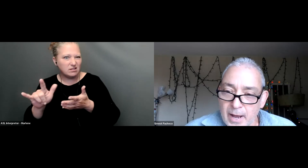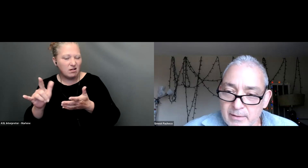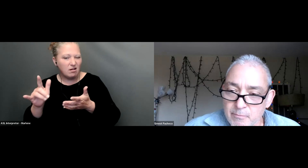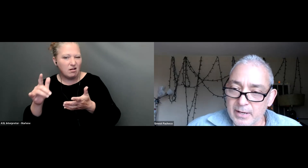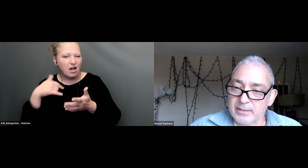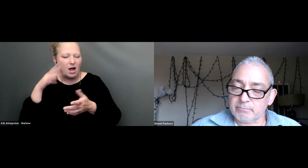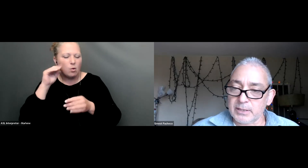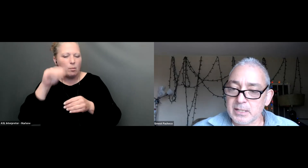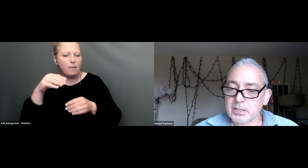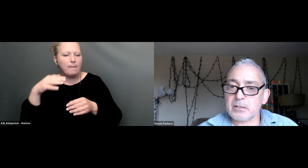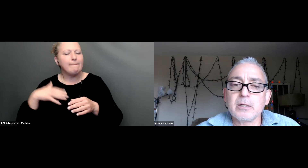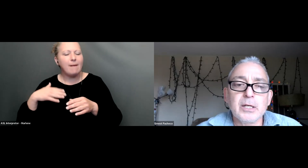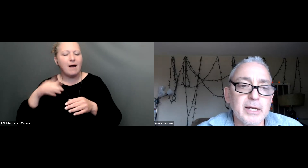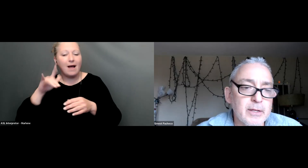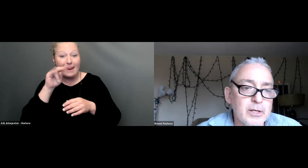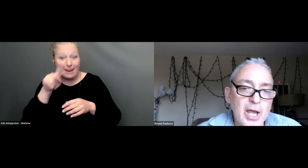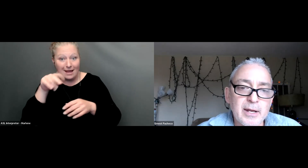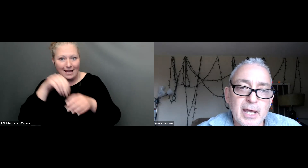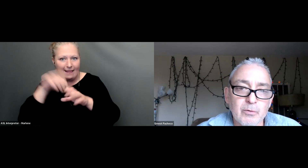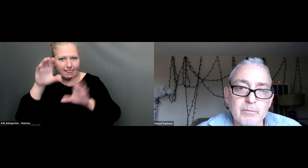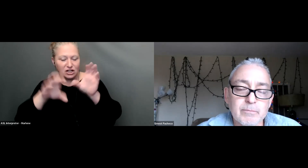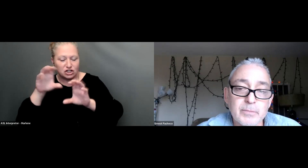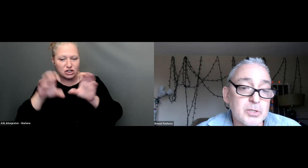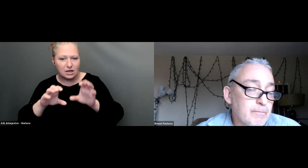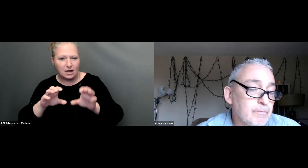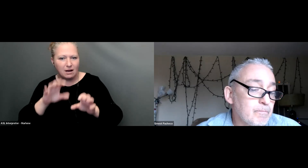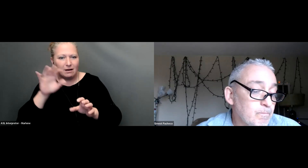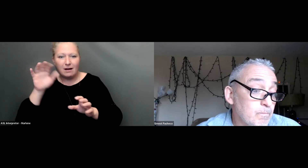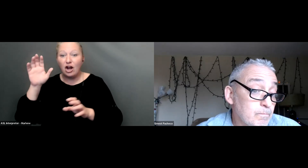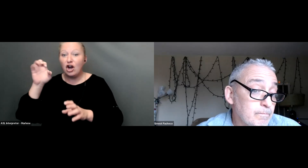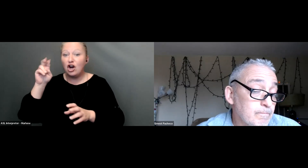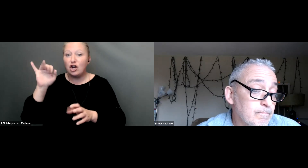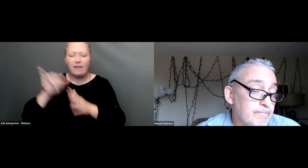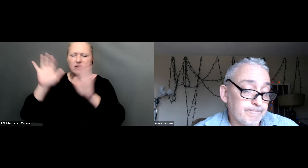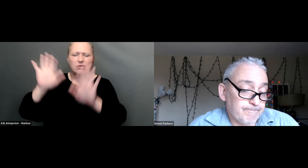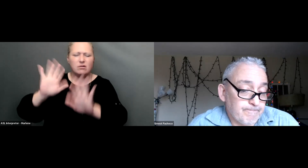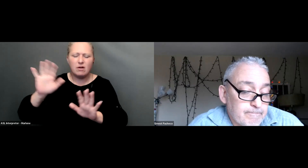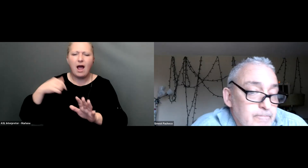I'll drop my links in the chat. No Ernie that's great. No no I'd love everything